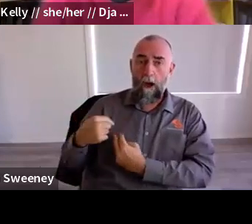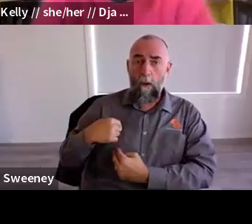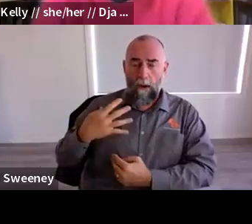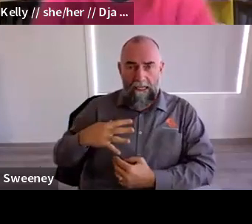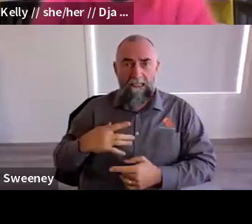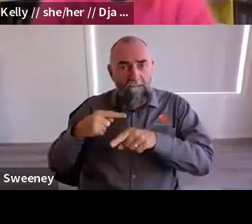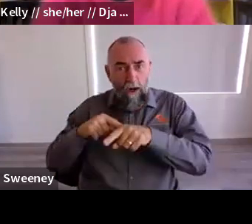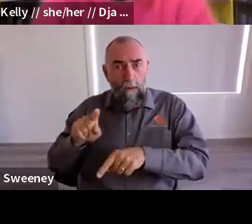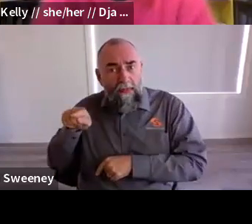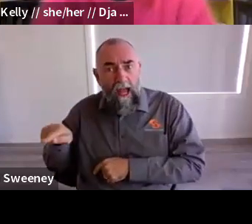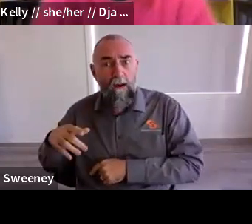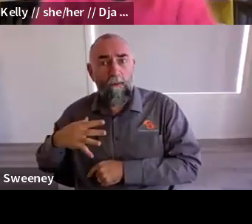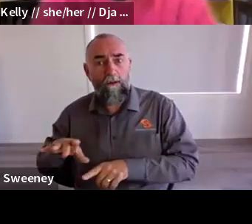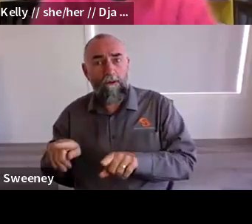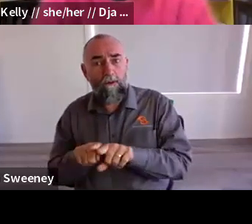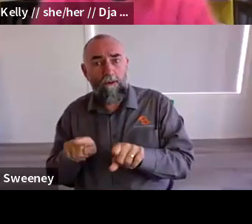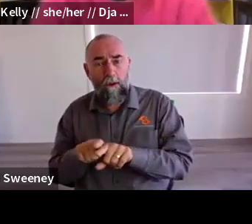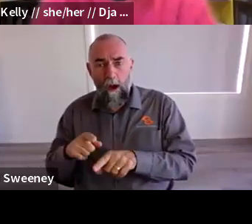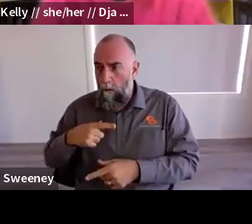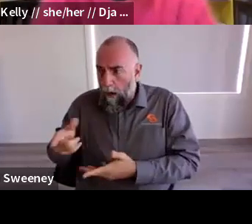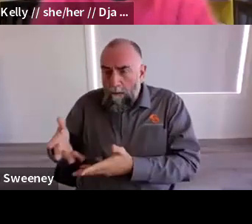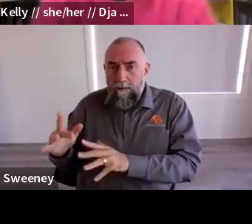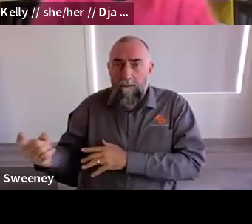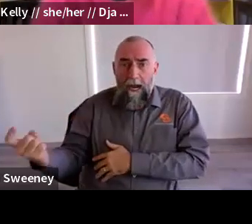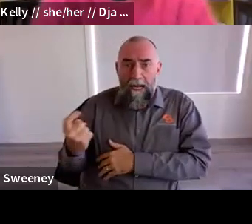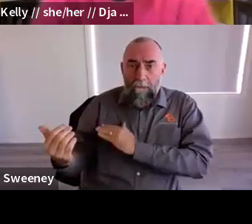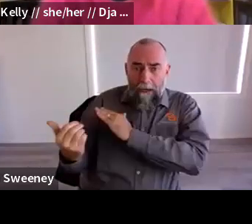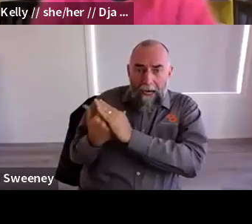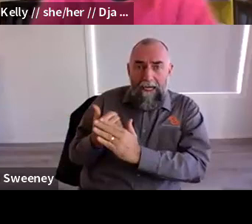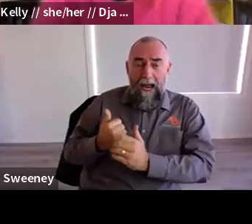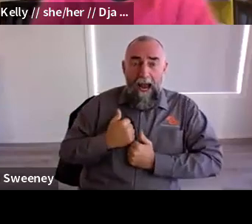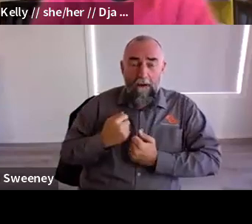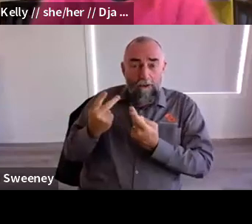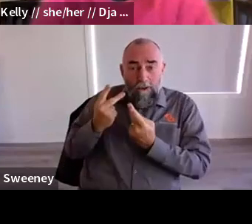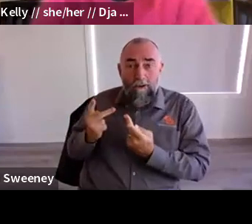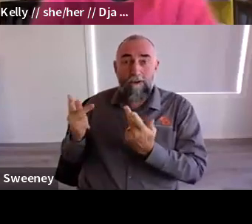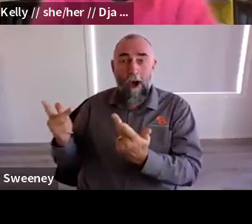sometimes we don't. We need to bash that out internally. We have a duty of